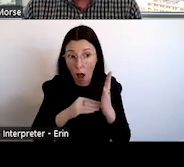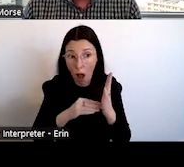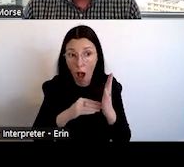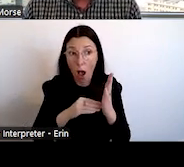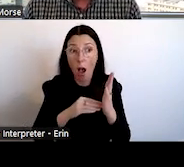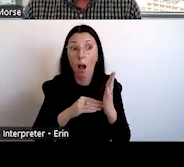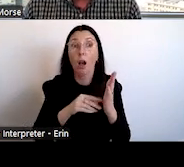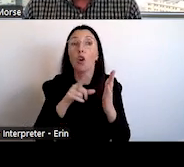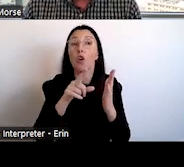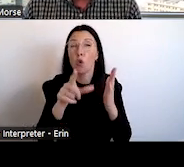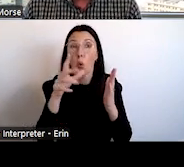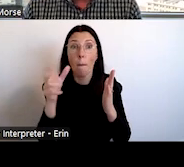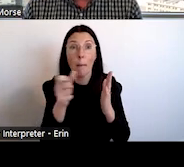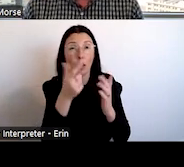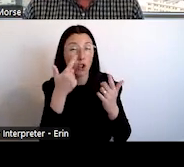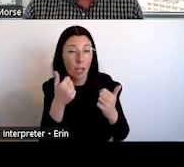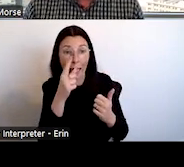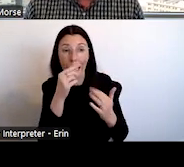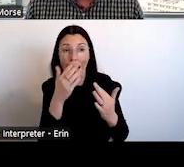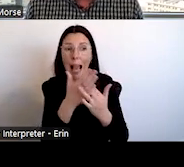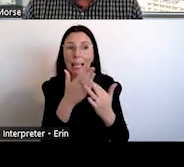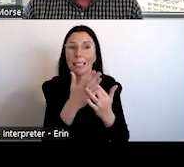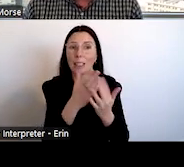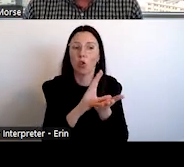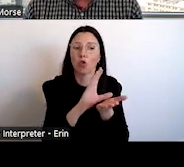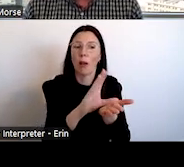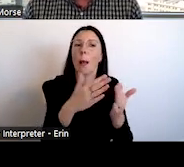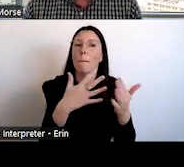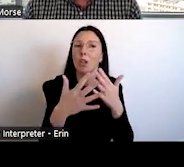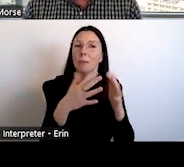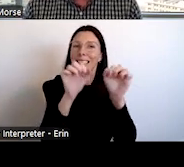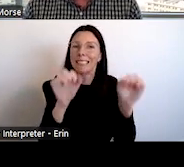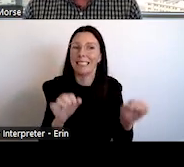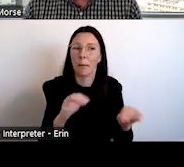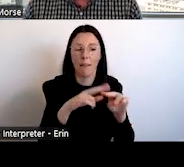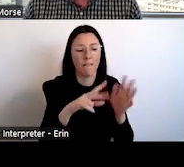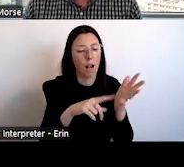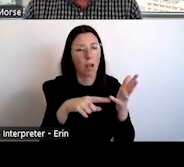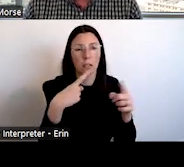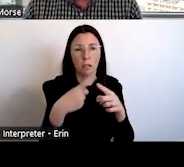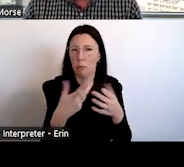grant management system Flux and you can access that through the application page Plus1 for on